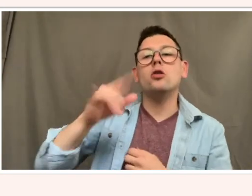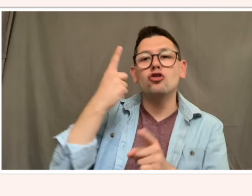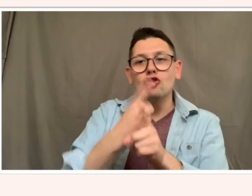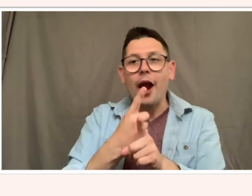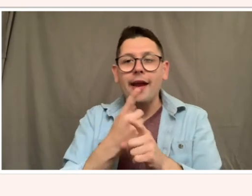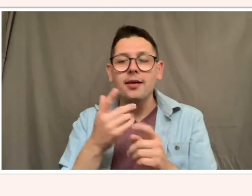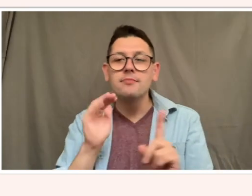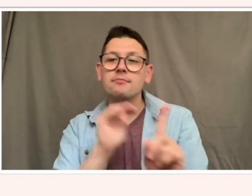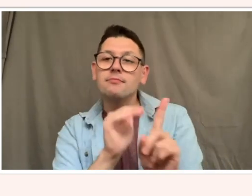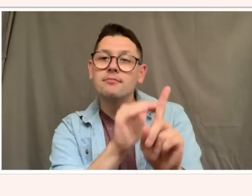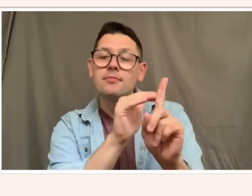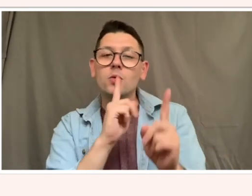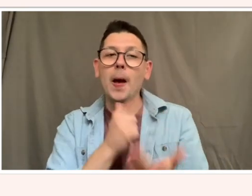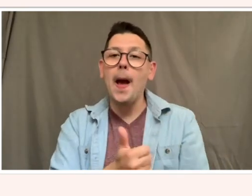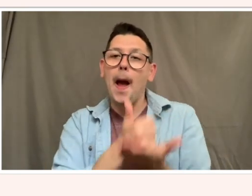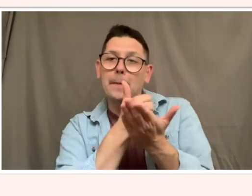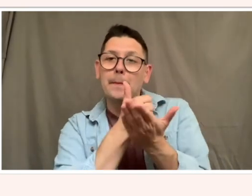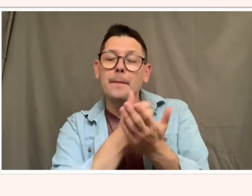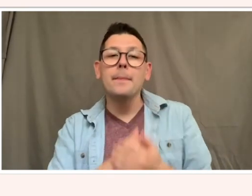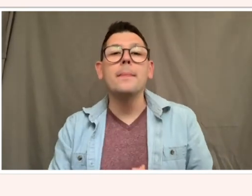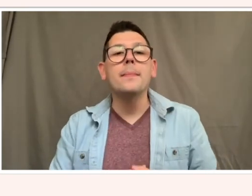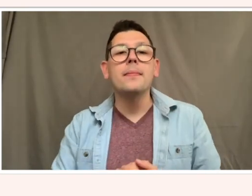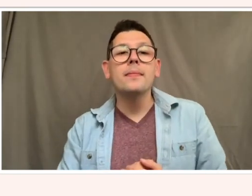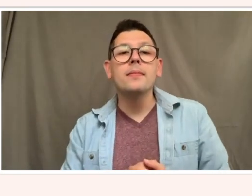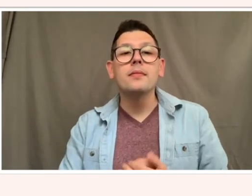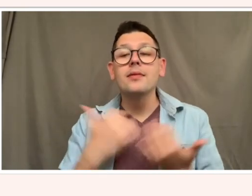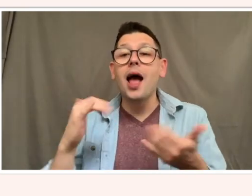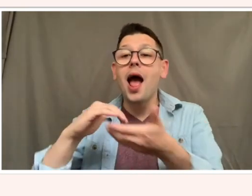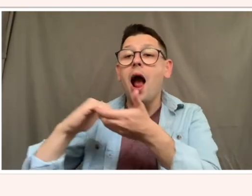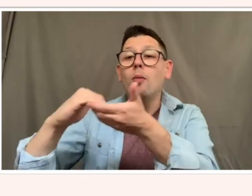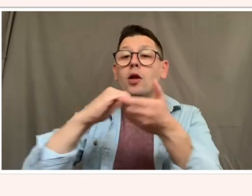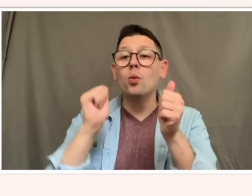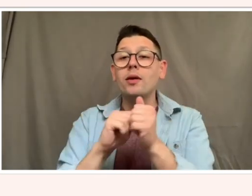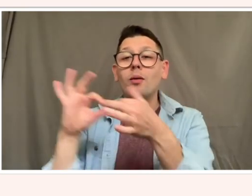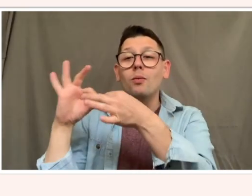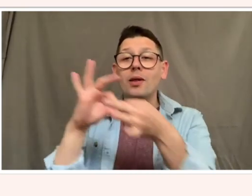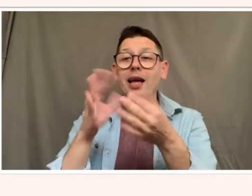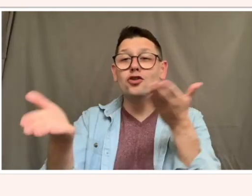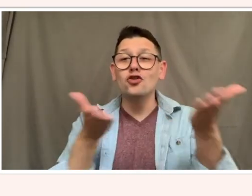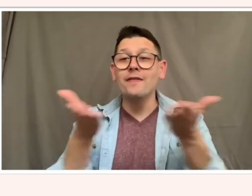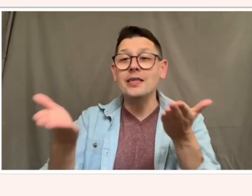So that helps them see the day move along and prompt them as to what they should expect.